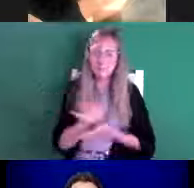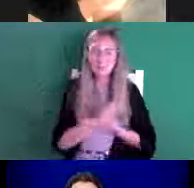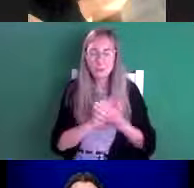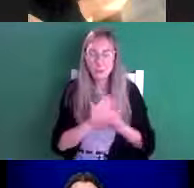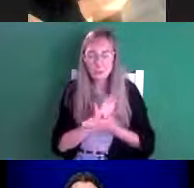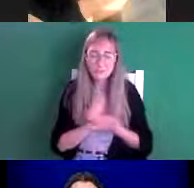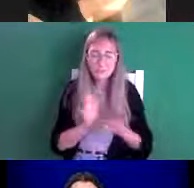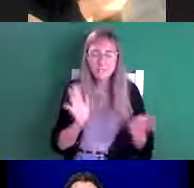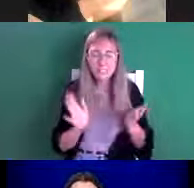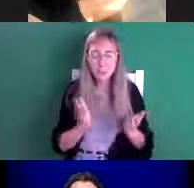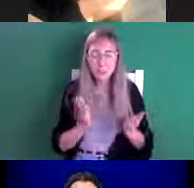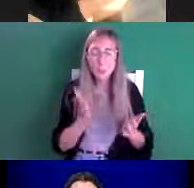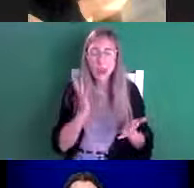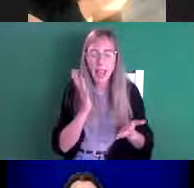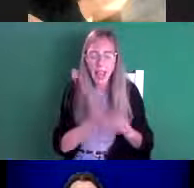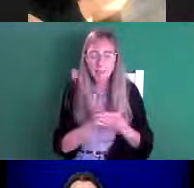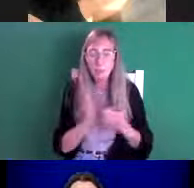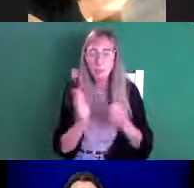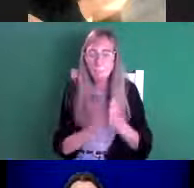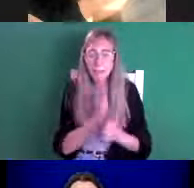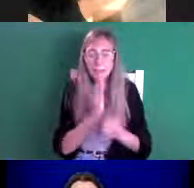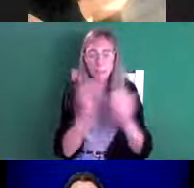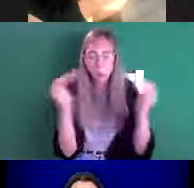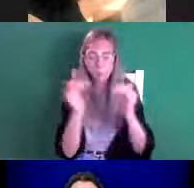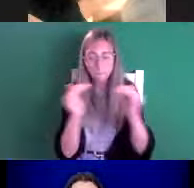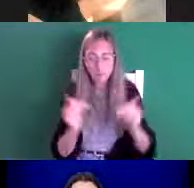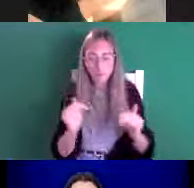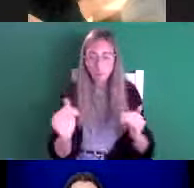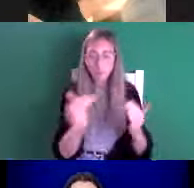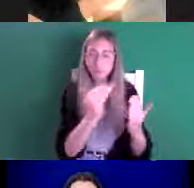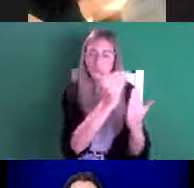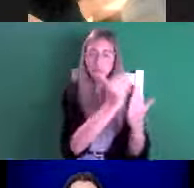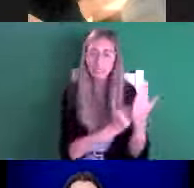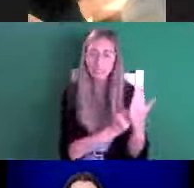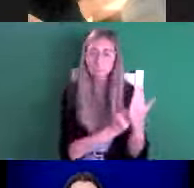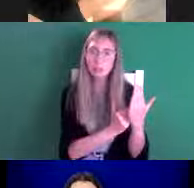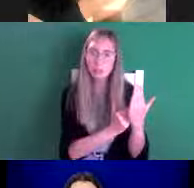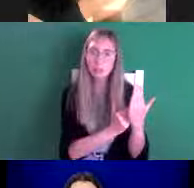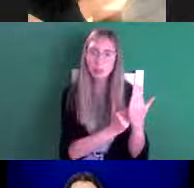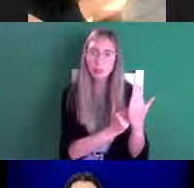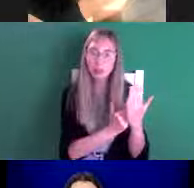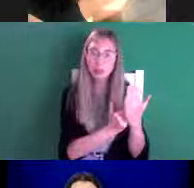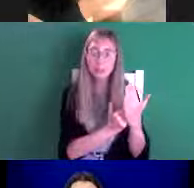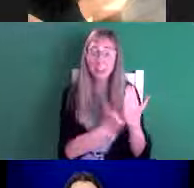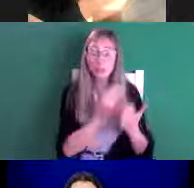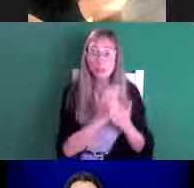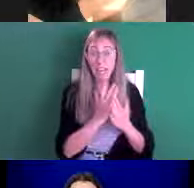into the criteria and if your idea that would be really your business but you still gotta fit in